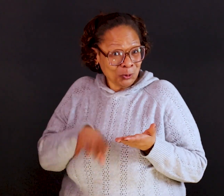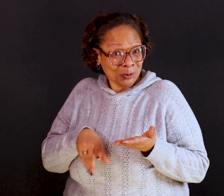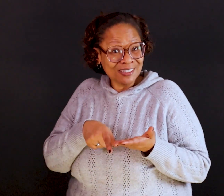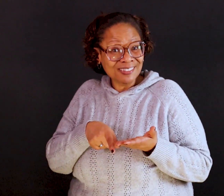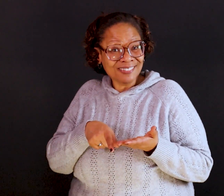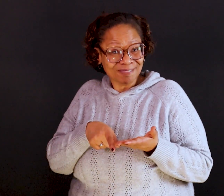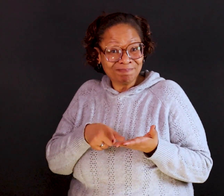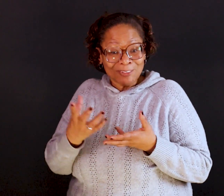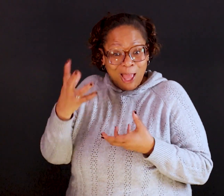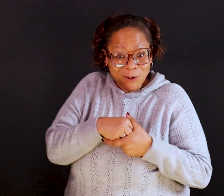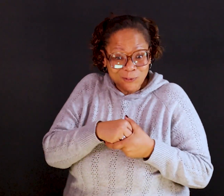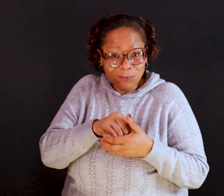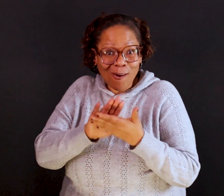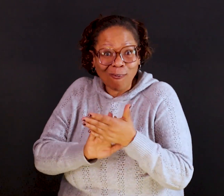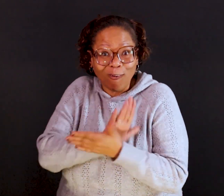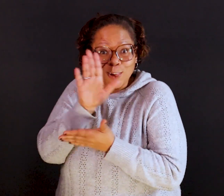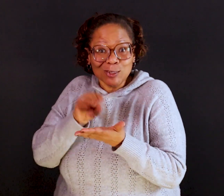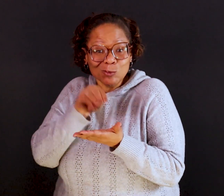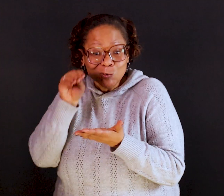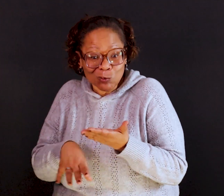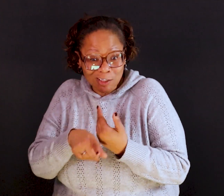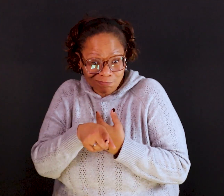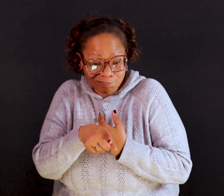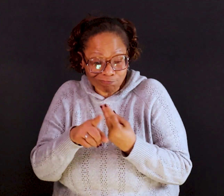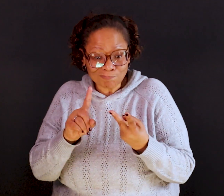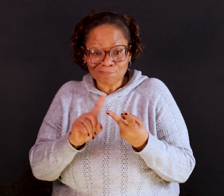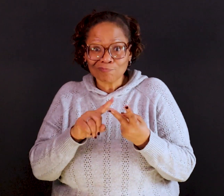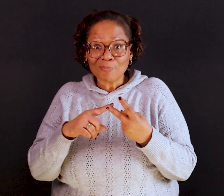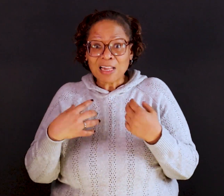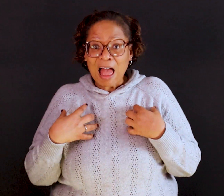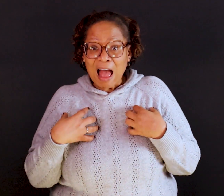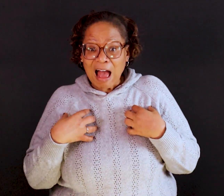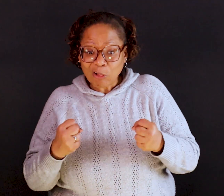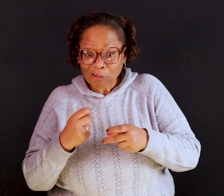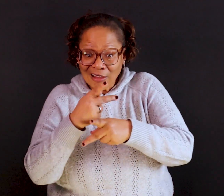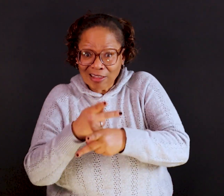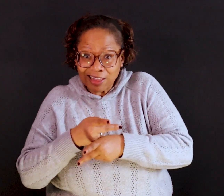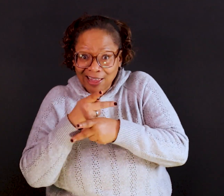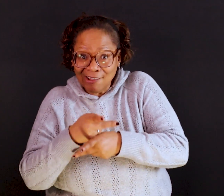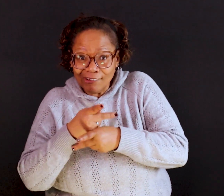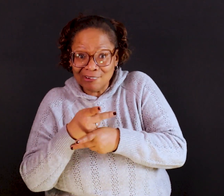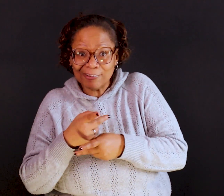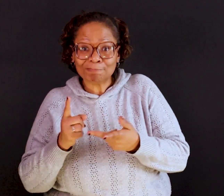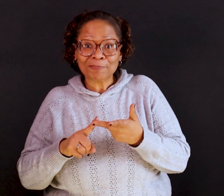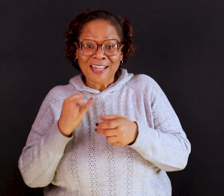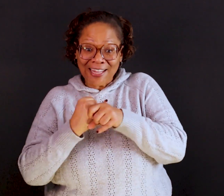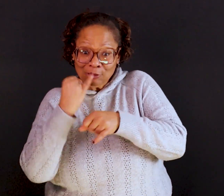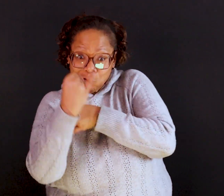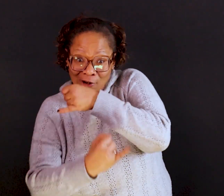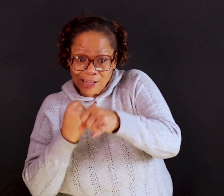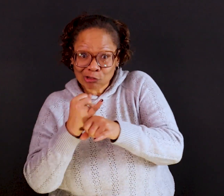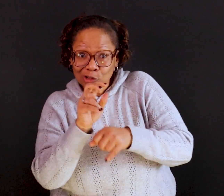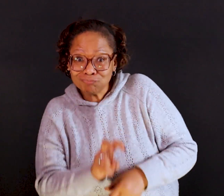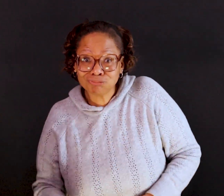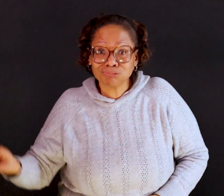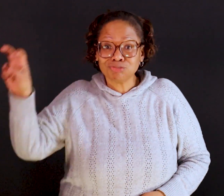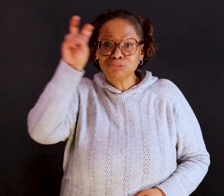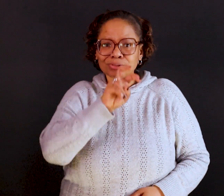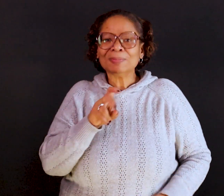Students, including college students, health care workers and international travelers